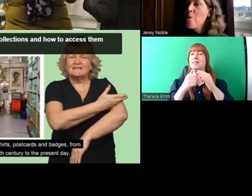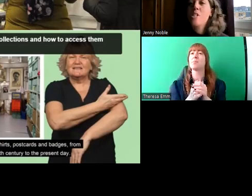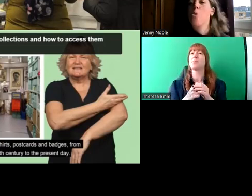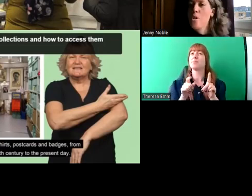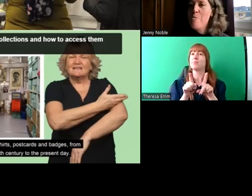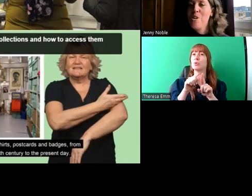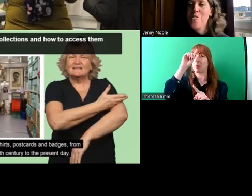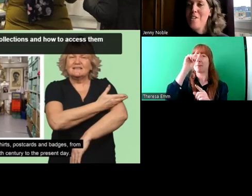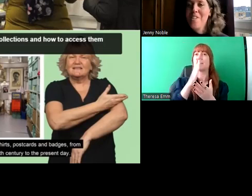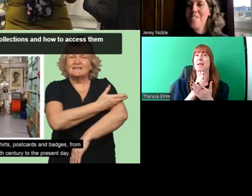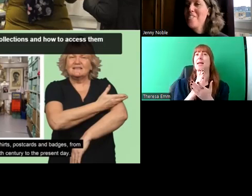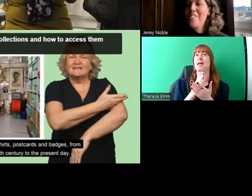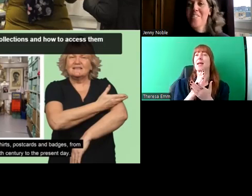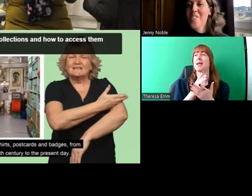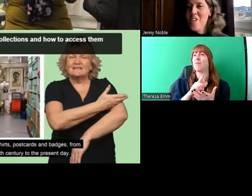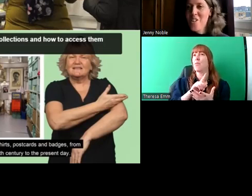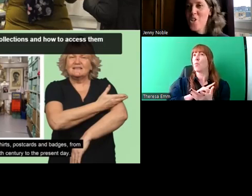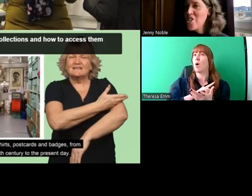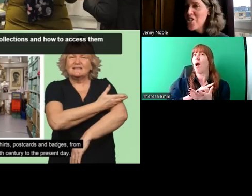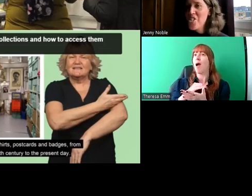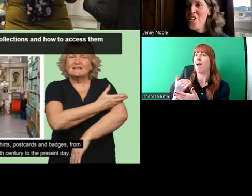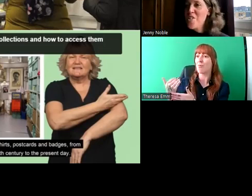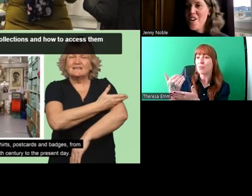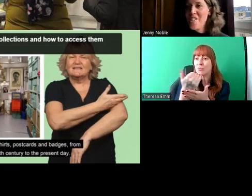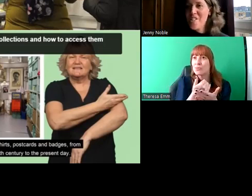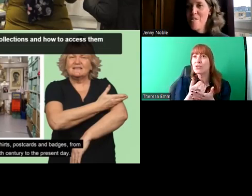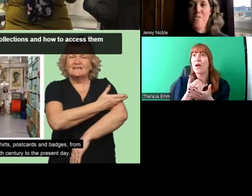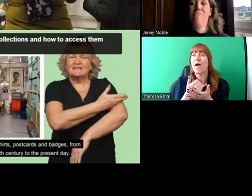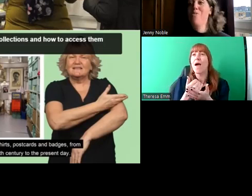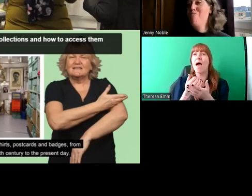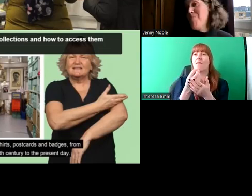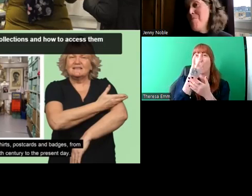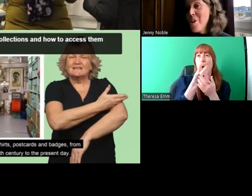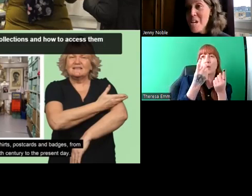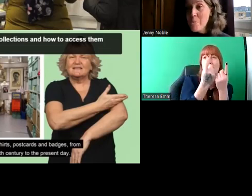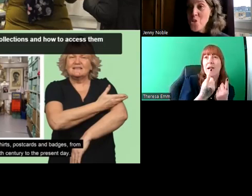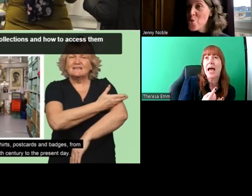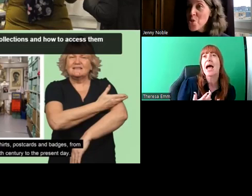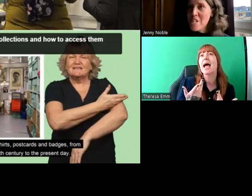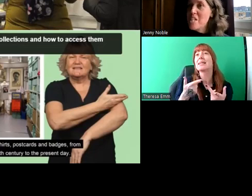what is the point of preserving collections and artifacts, if people aren't able to use them and